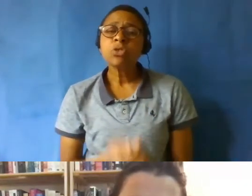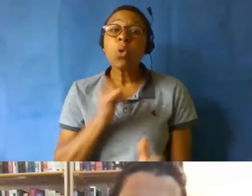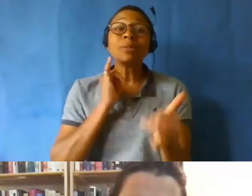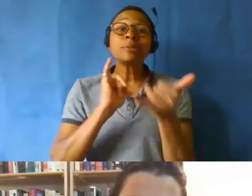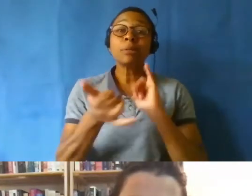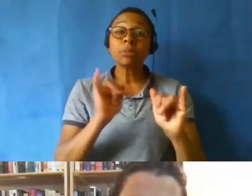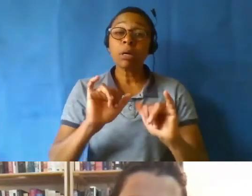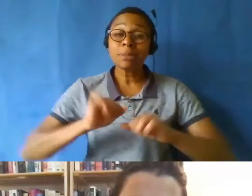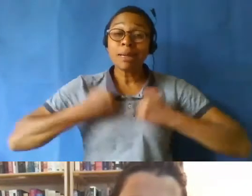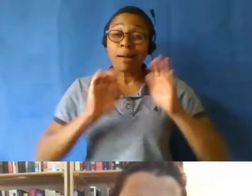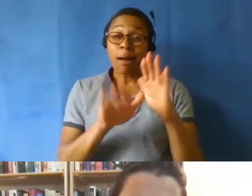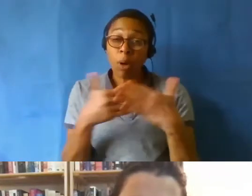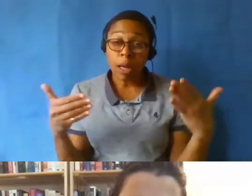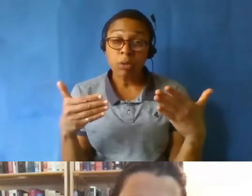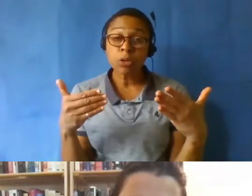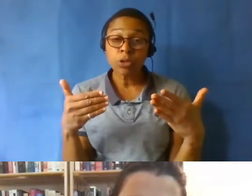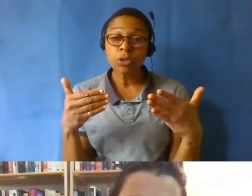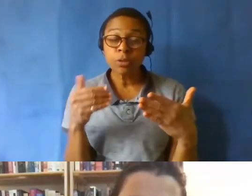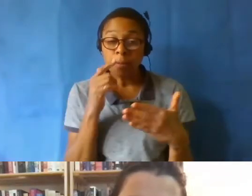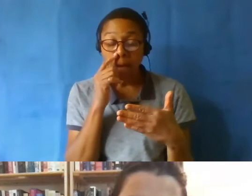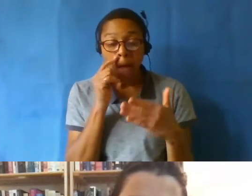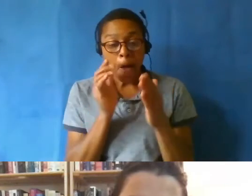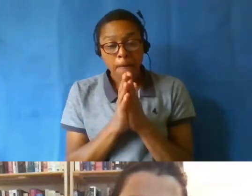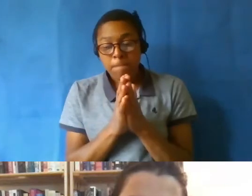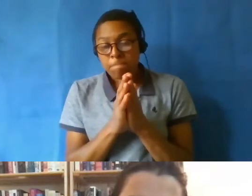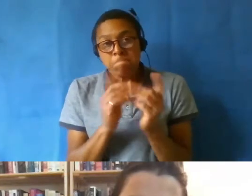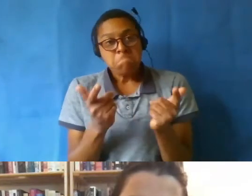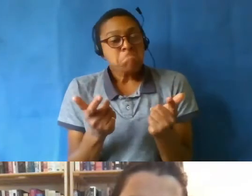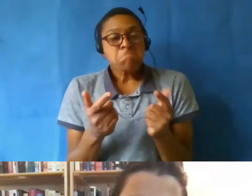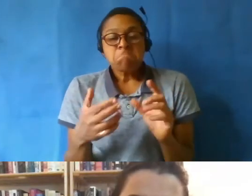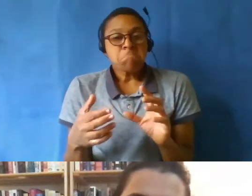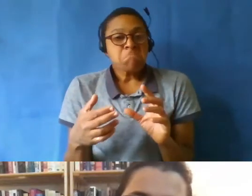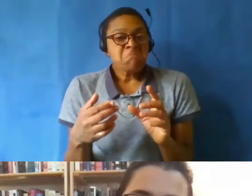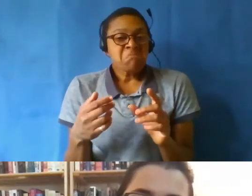talk about you know attitudes towards medication and healthcare kind of gets